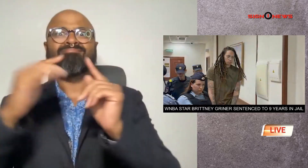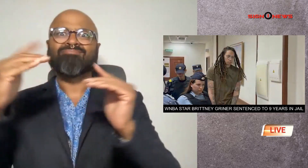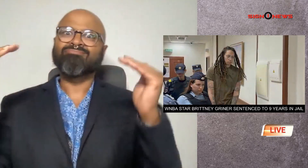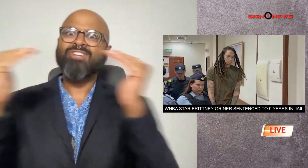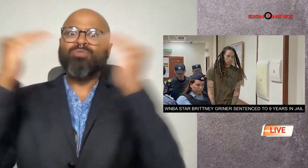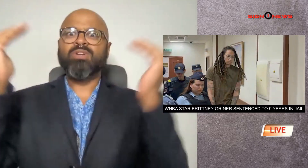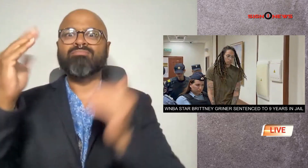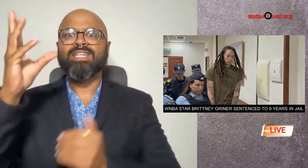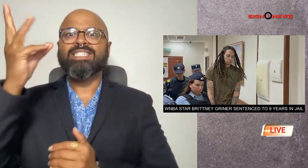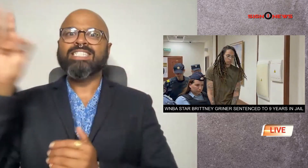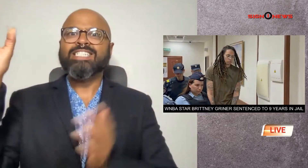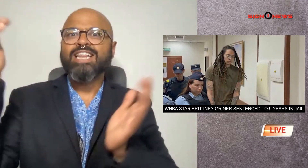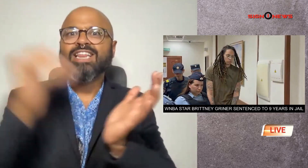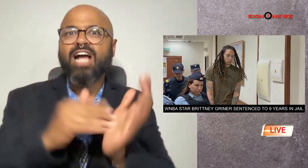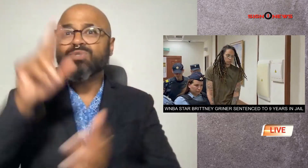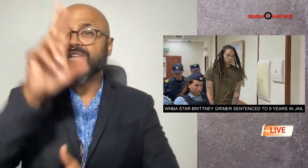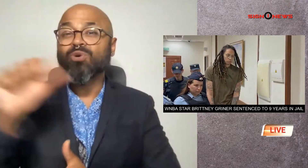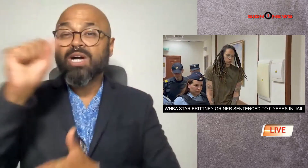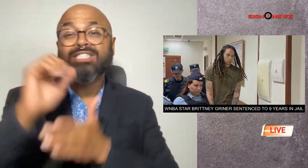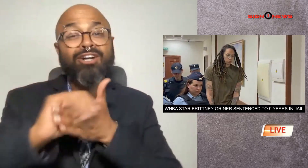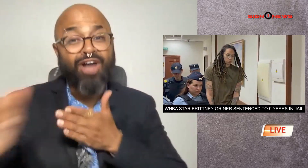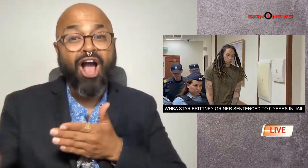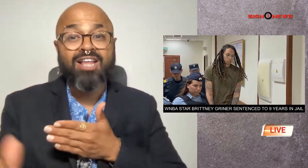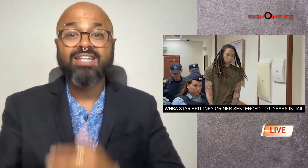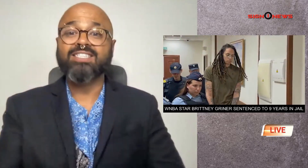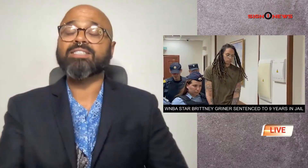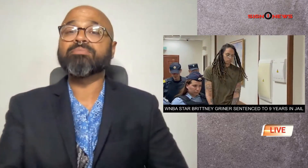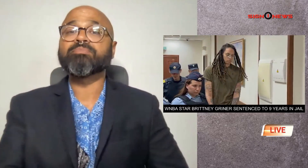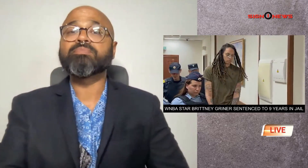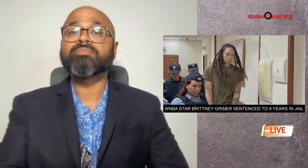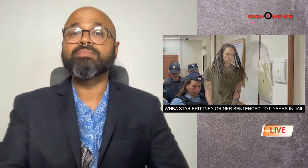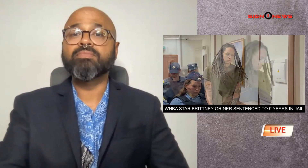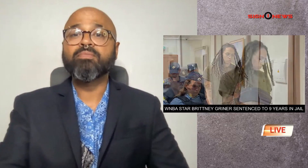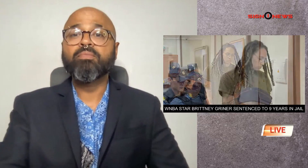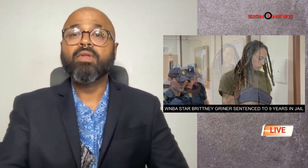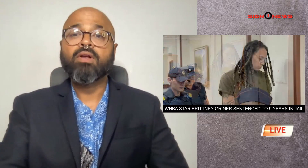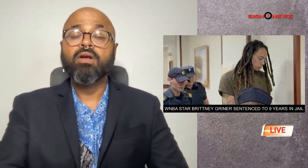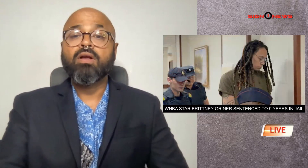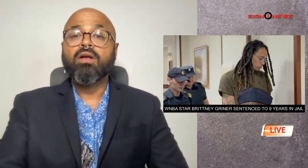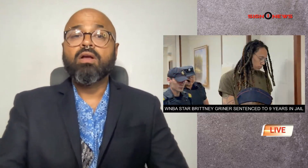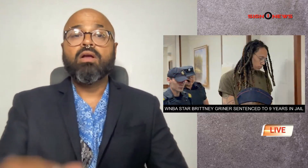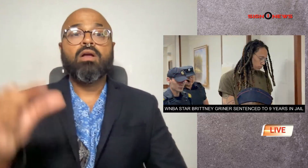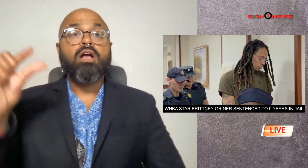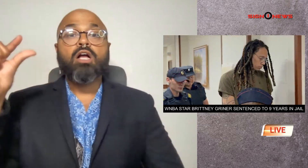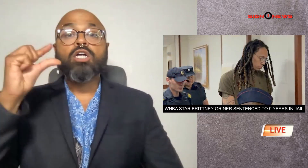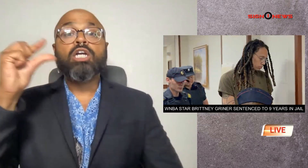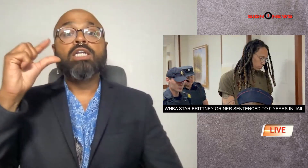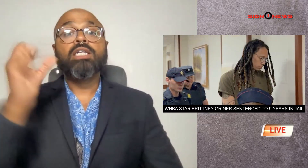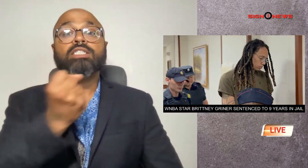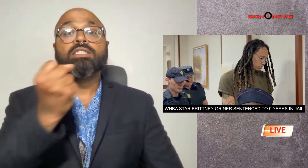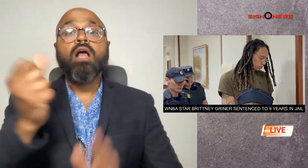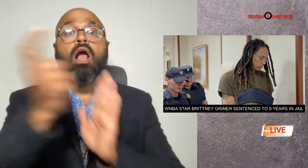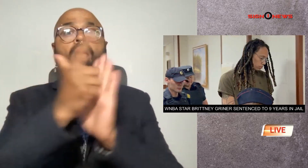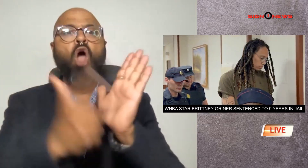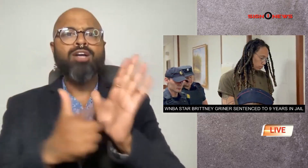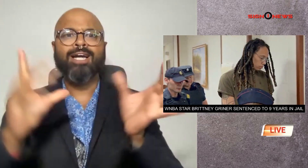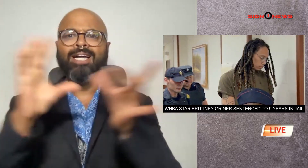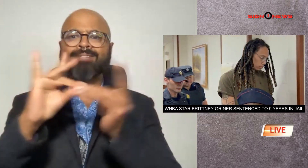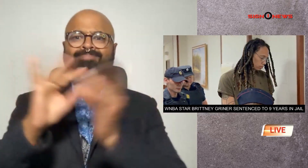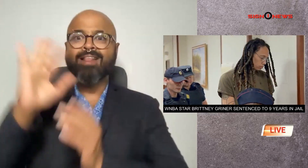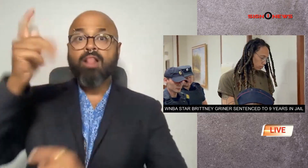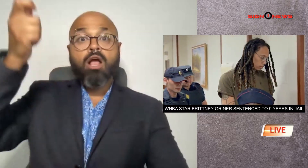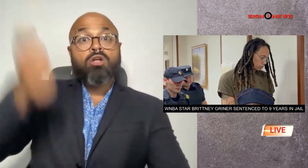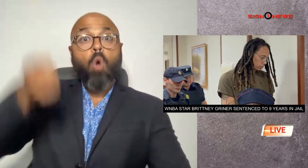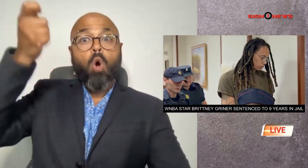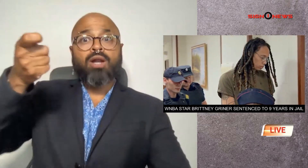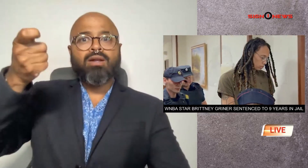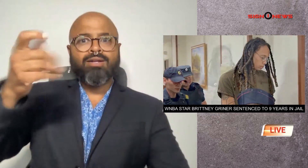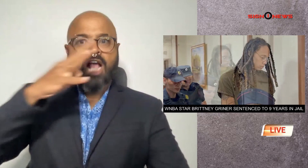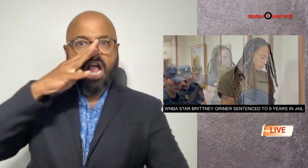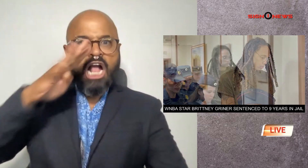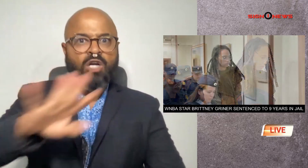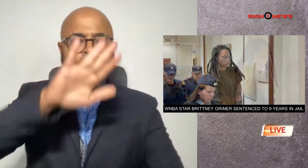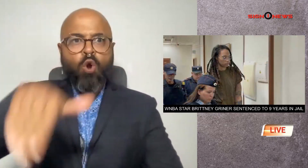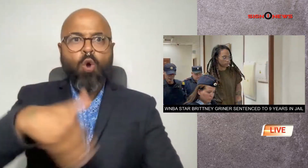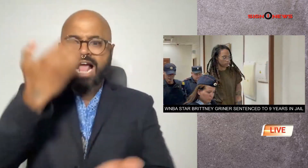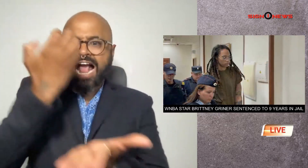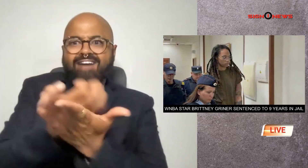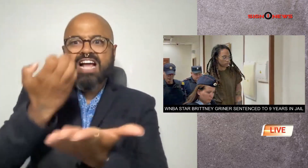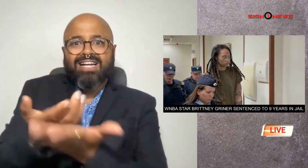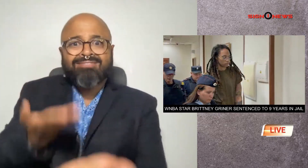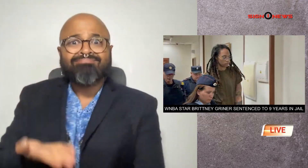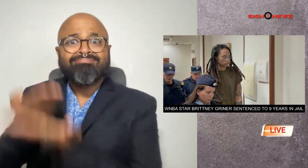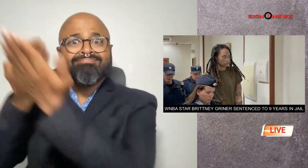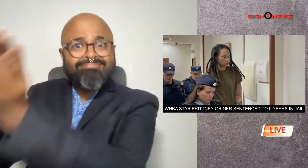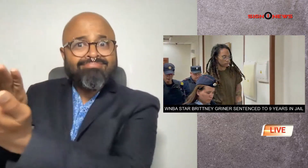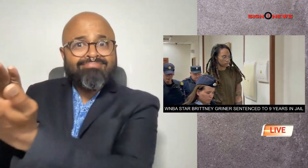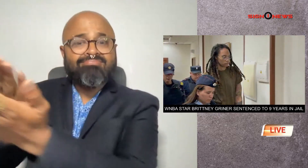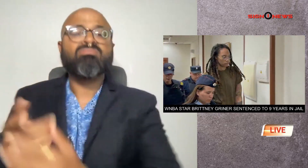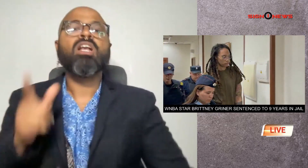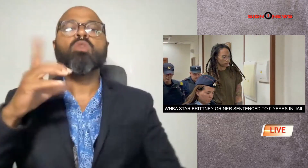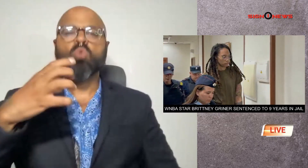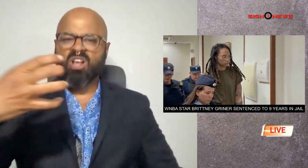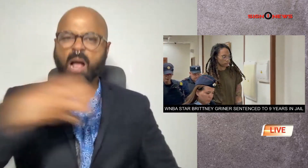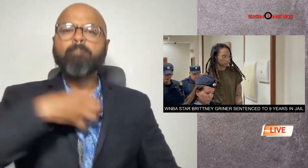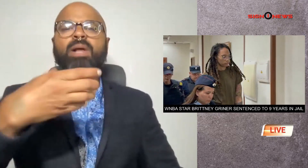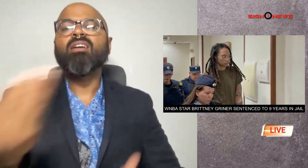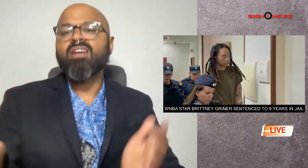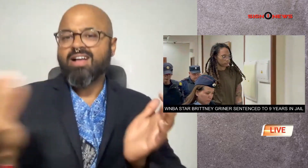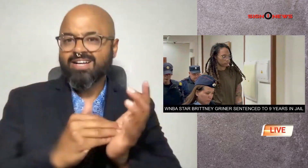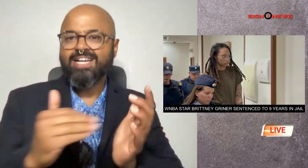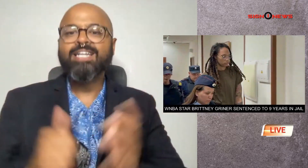that's about $16,000 Griner's lawyers say the court ignored all the evidence